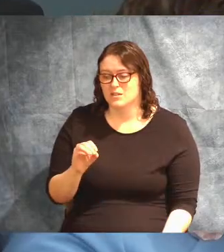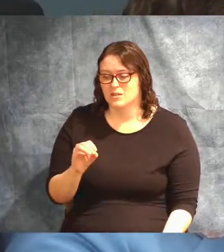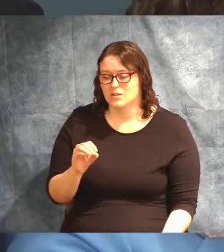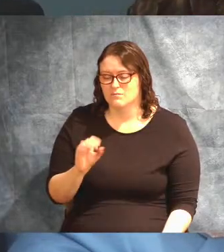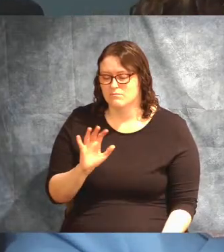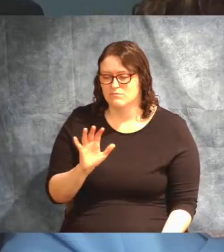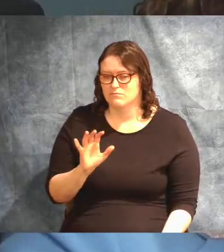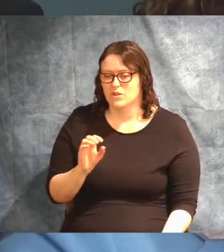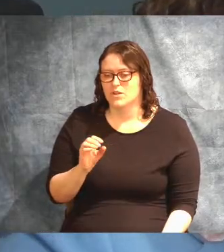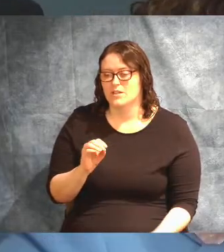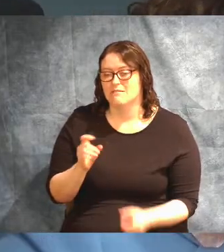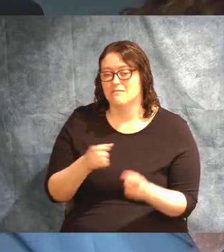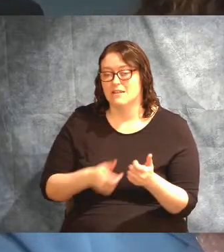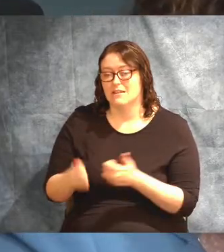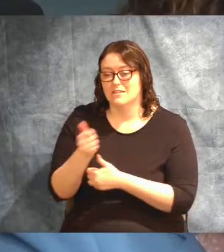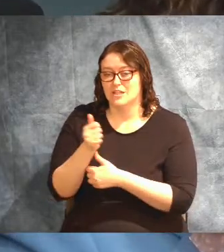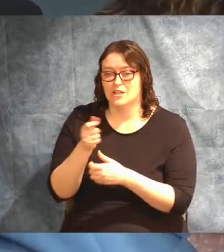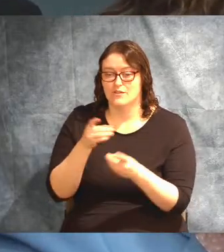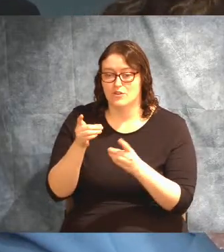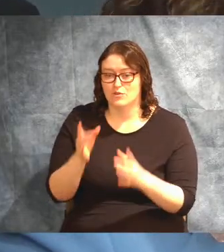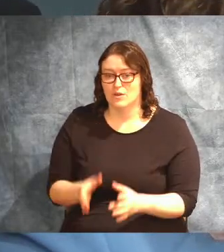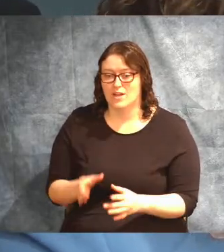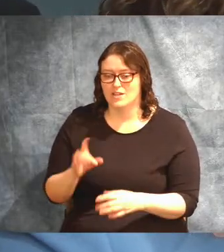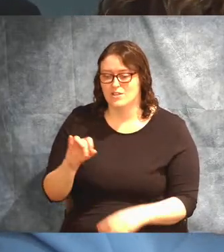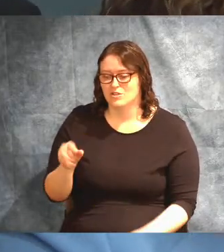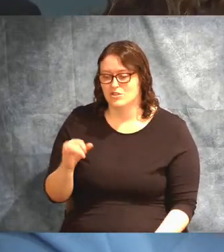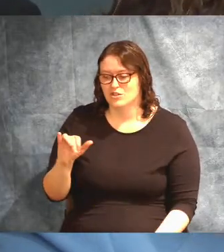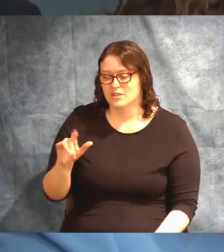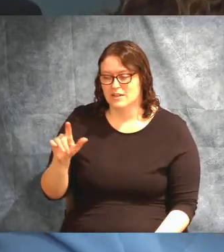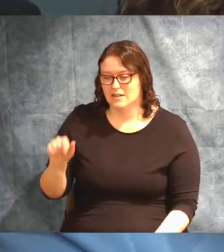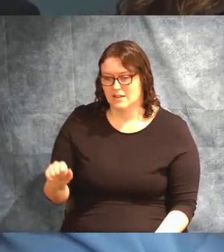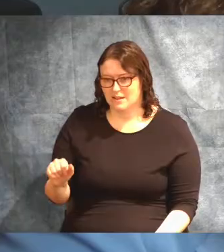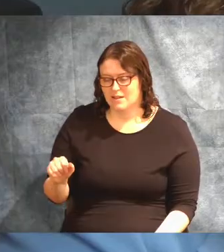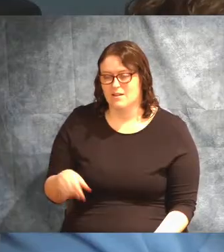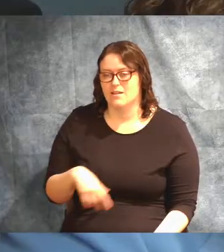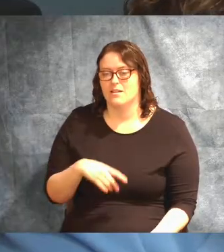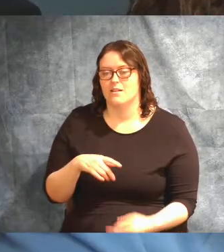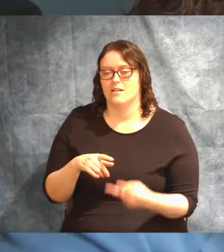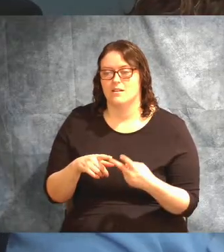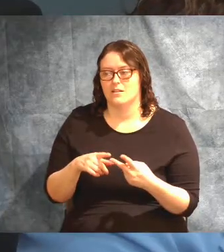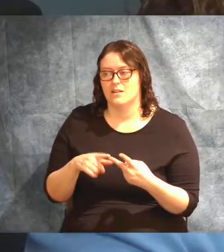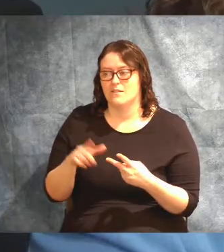Executive Director of Pro Seniors, JLo Willingham, Executive Director of Little Brothers, Friends